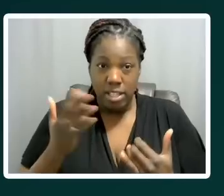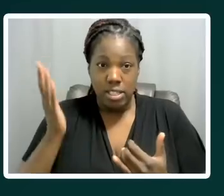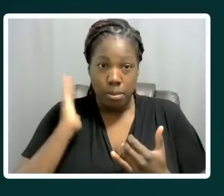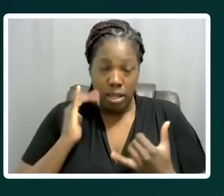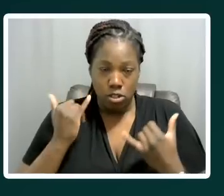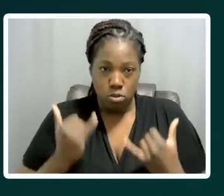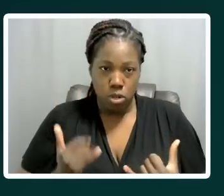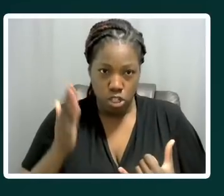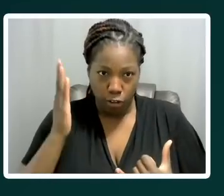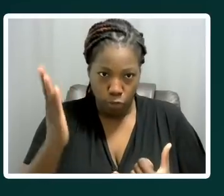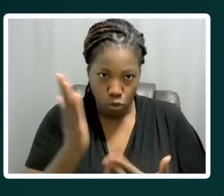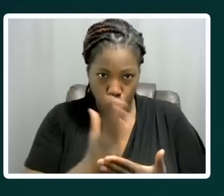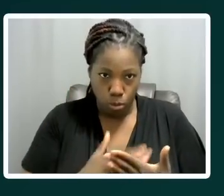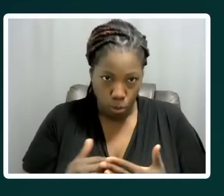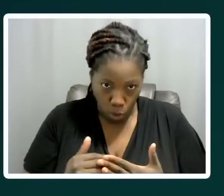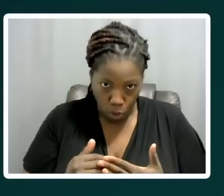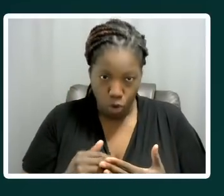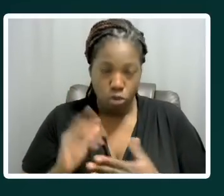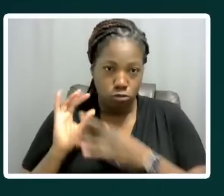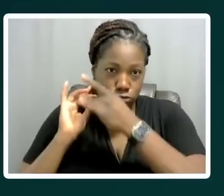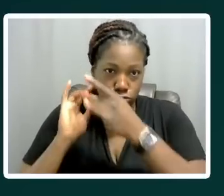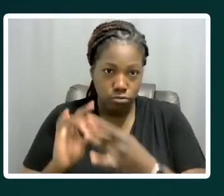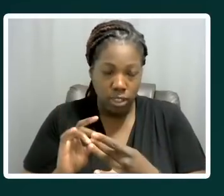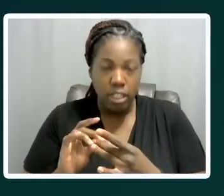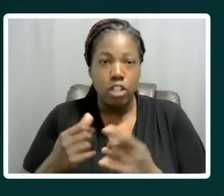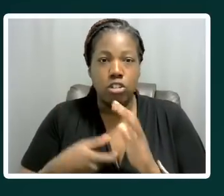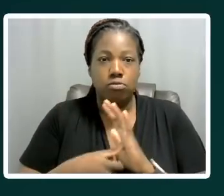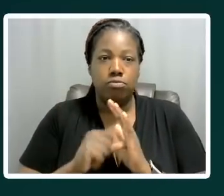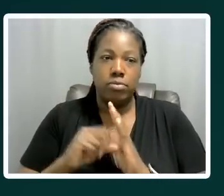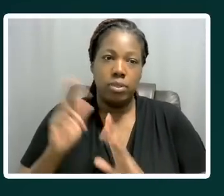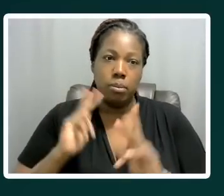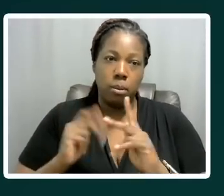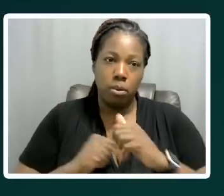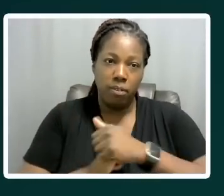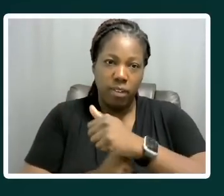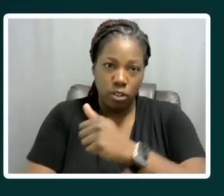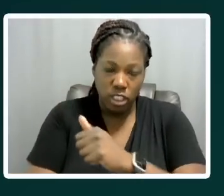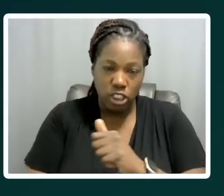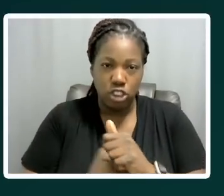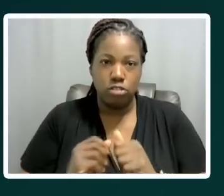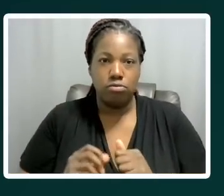us to really highlight people who were the foundations of fields, but also highlight